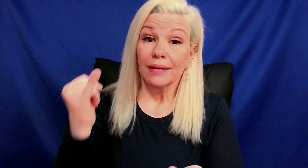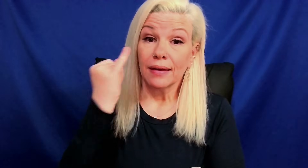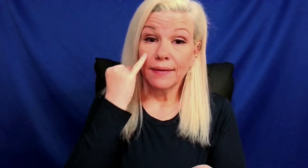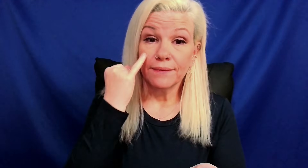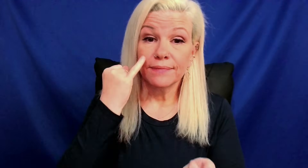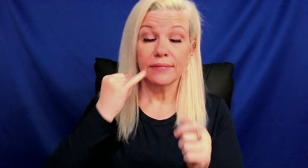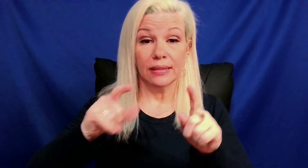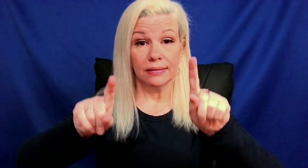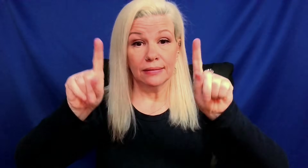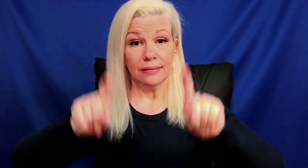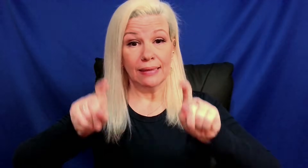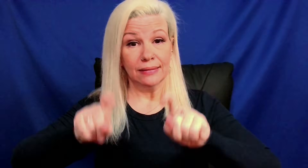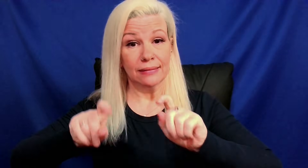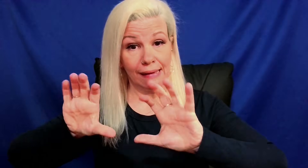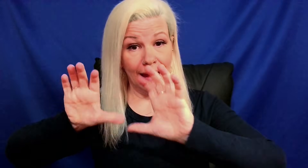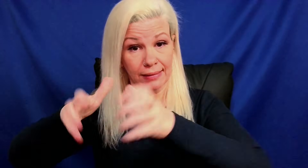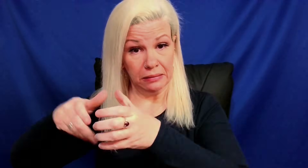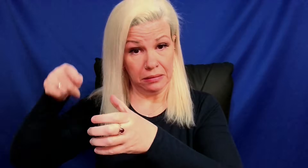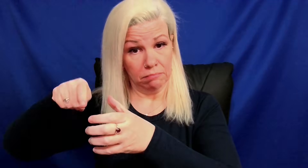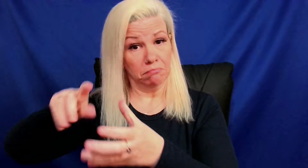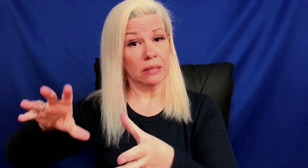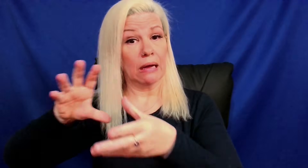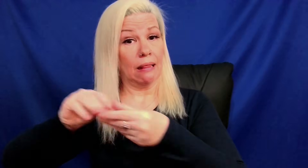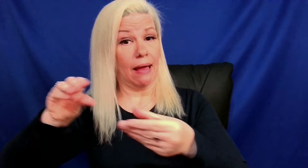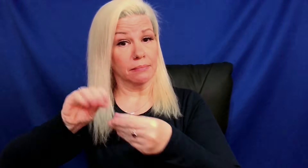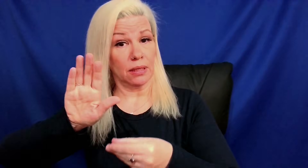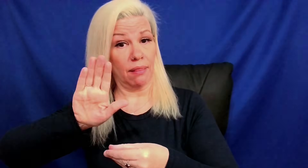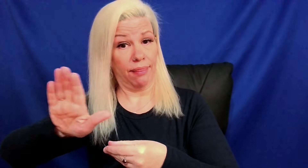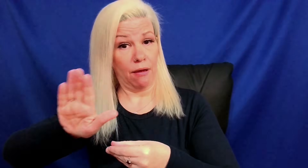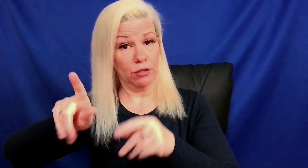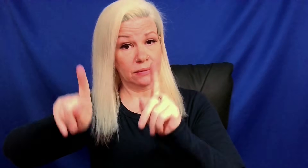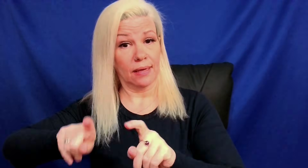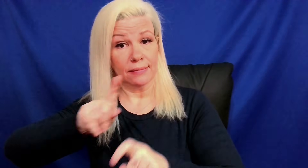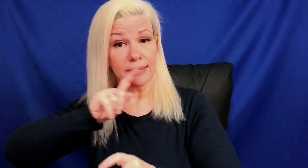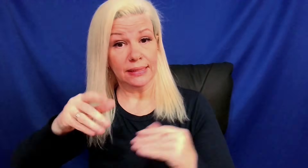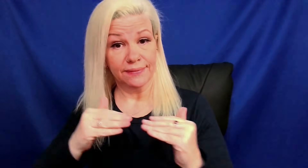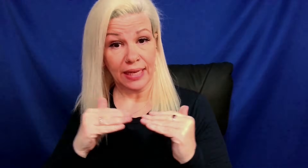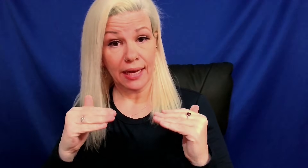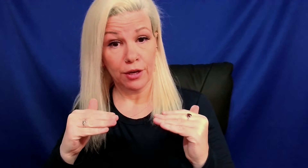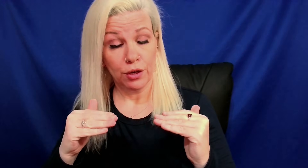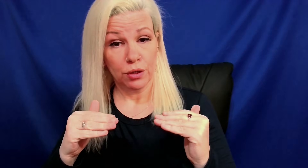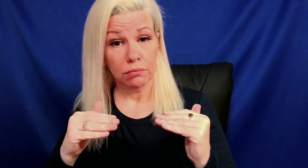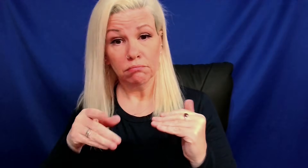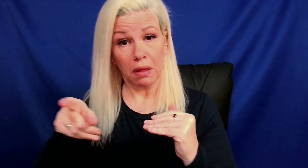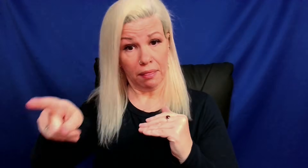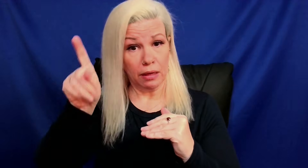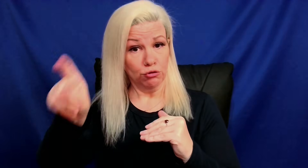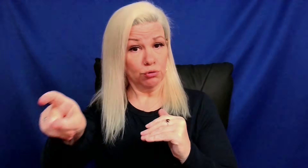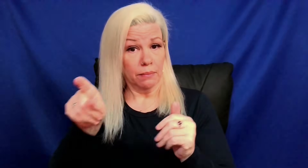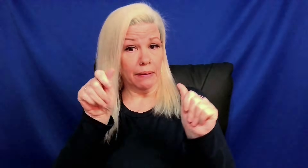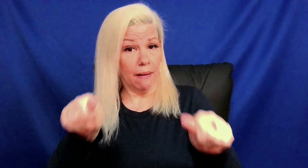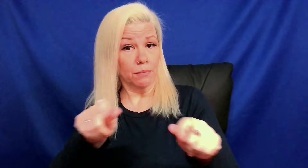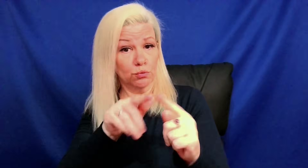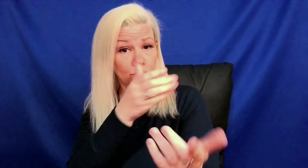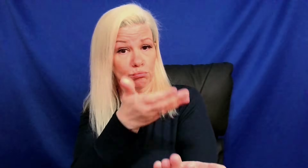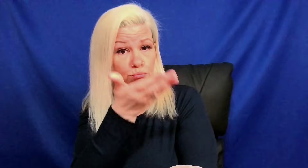If a testing entity claims that their exam is fair, they should be able to prove it with data.